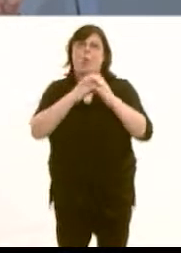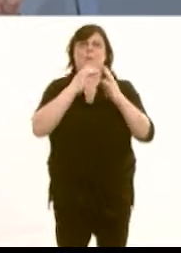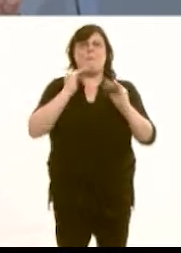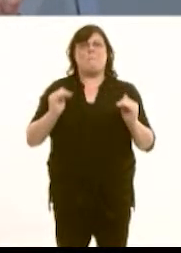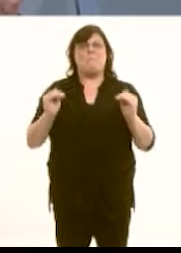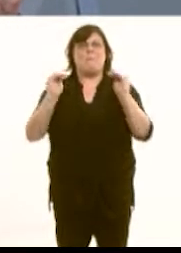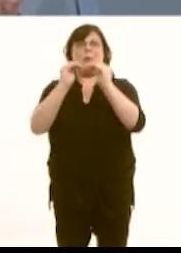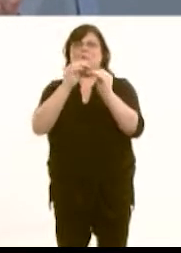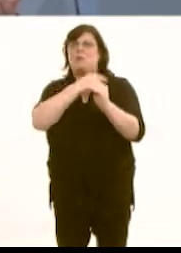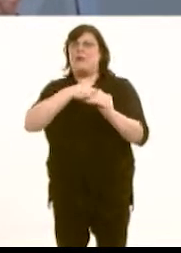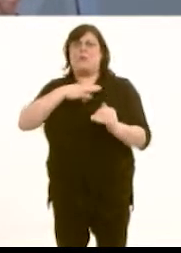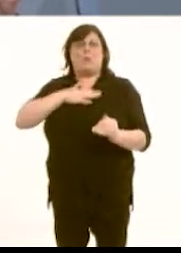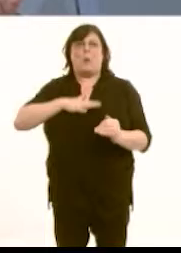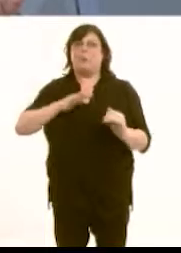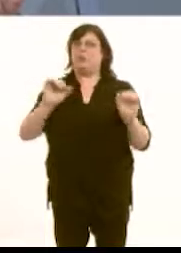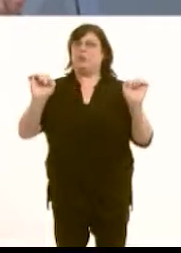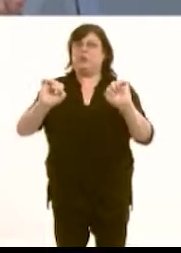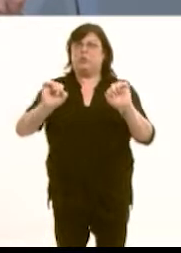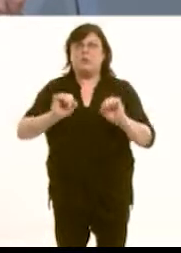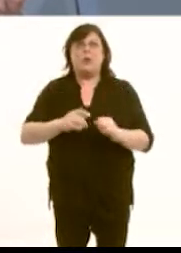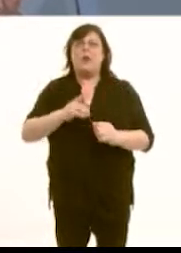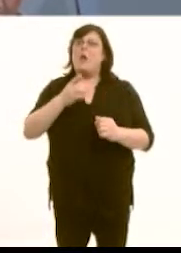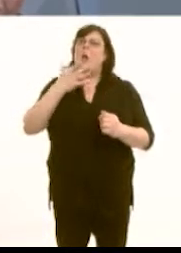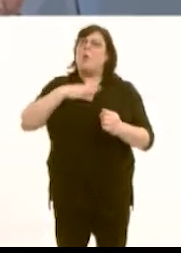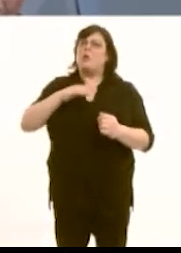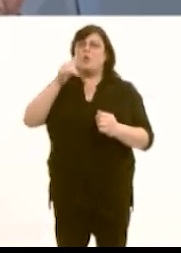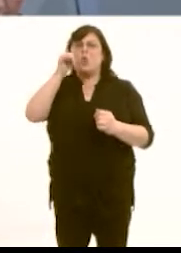What action are you going to take to make sure that you do get consultants in place